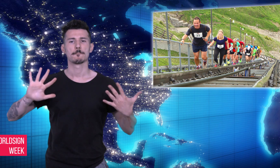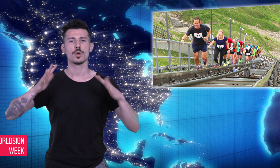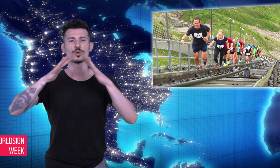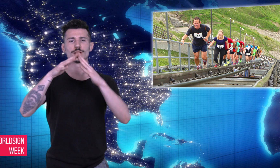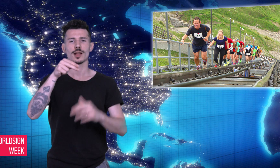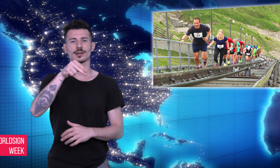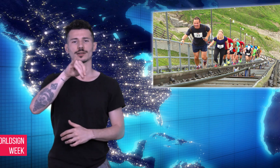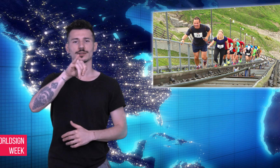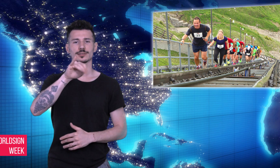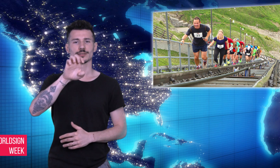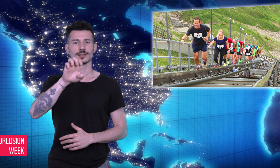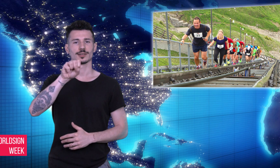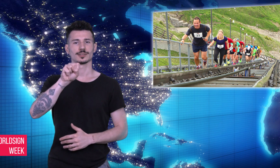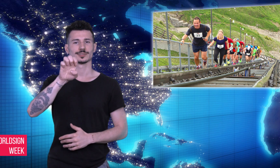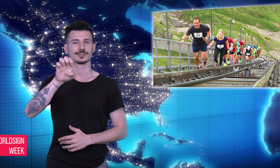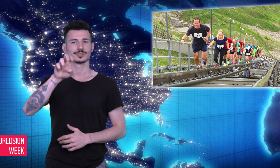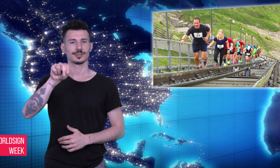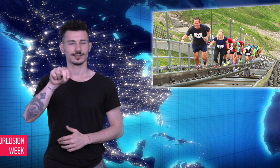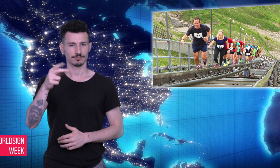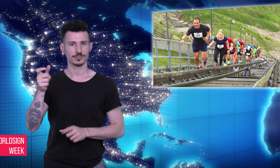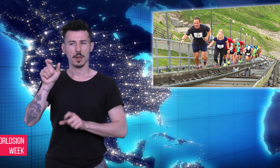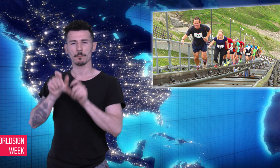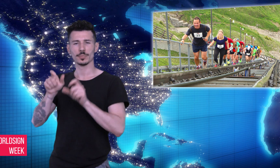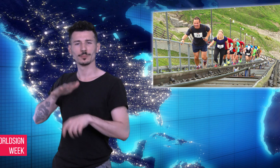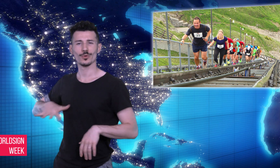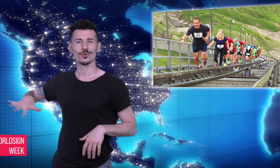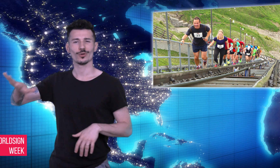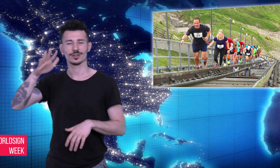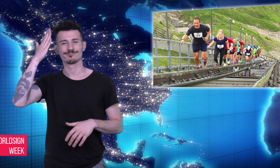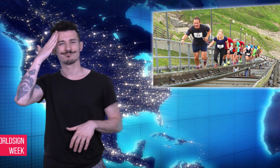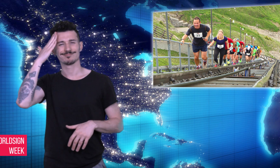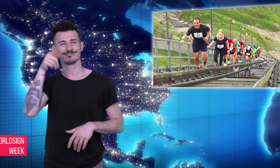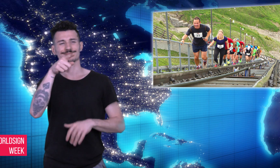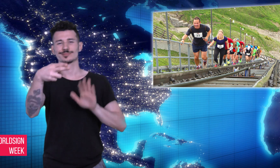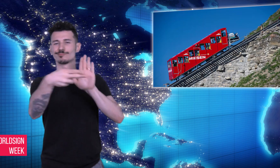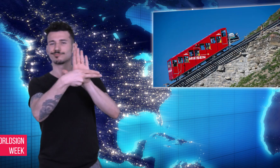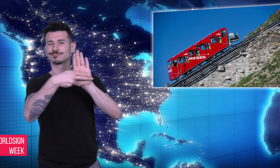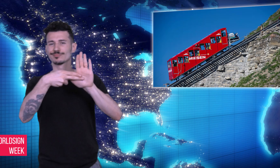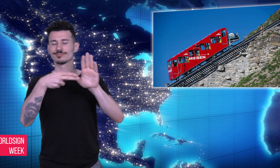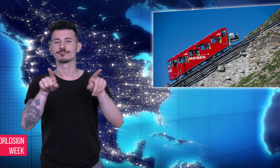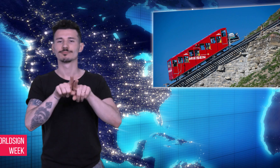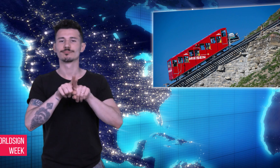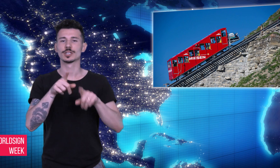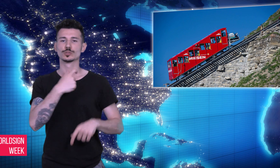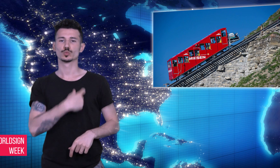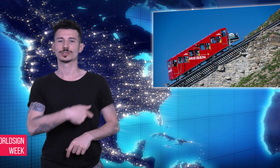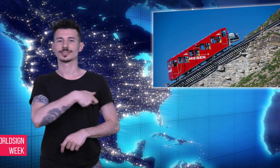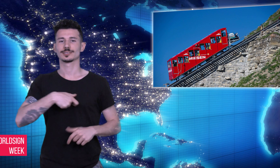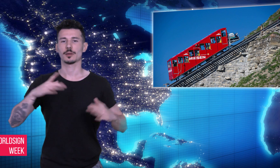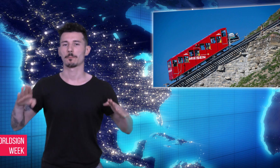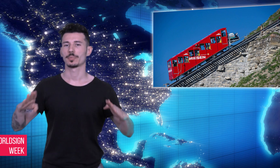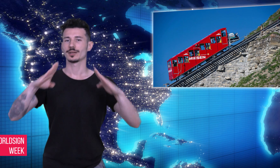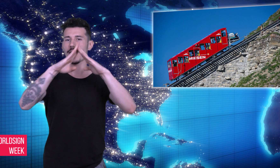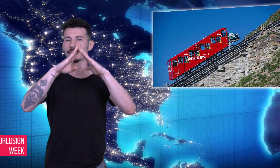Switzerland, which is known as the Swiss Pyramid for its triangular